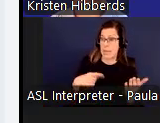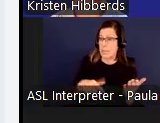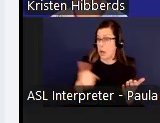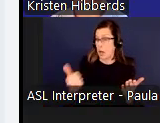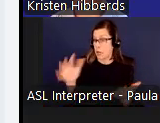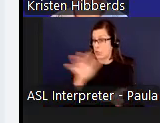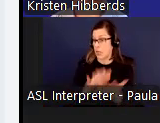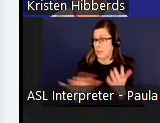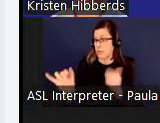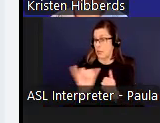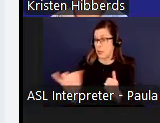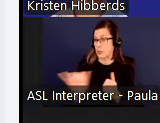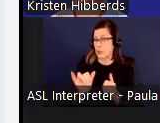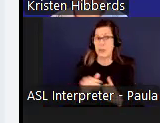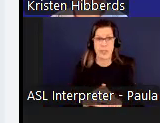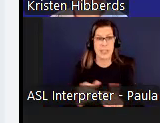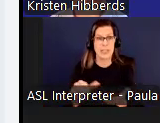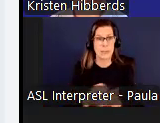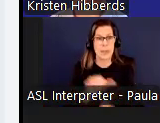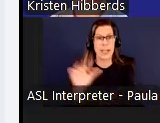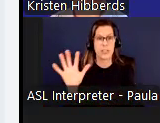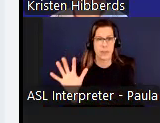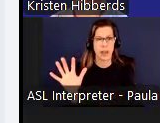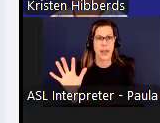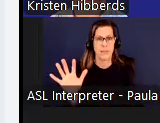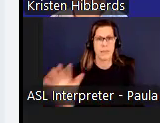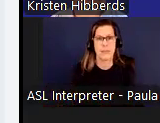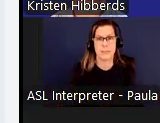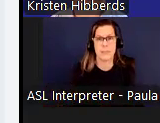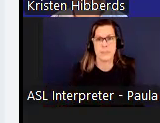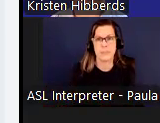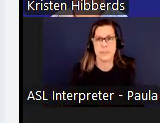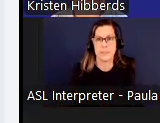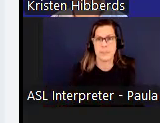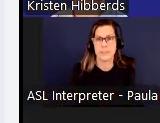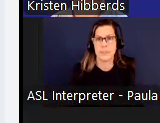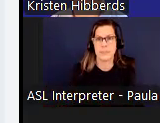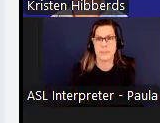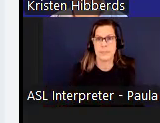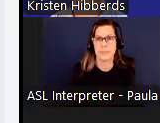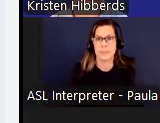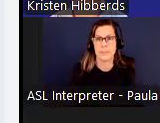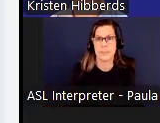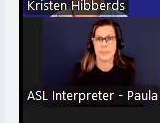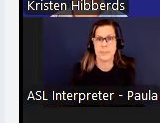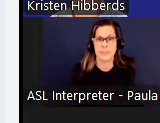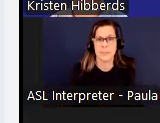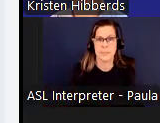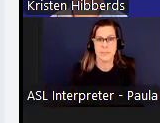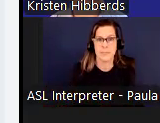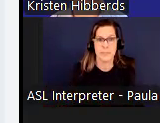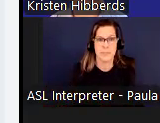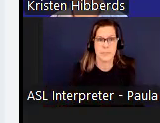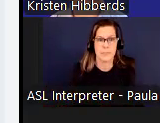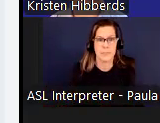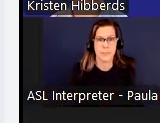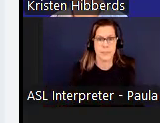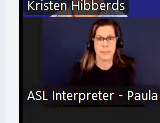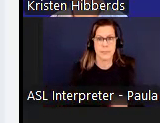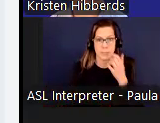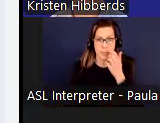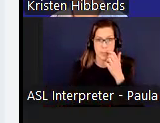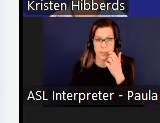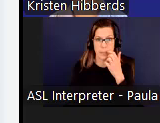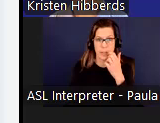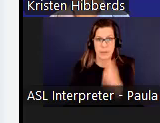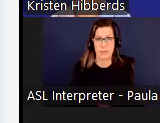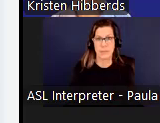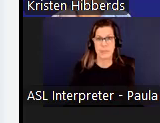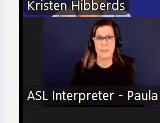So page 5, the it's kind of let's see, it's in the middle of the page.